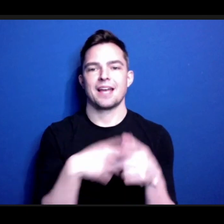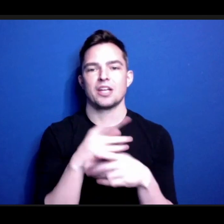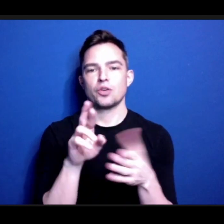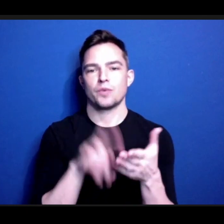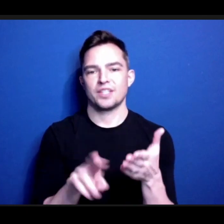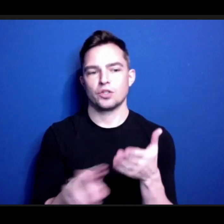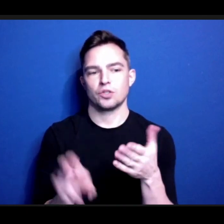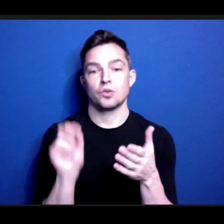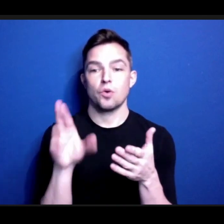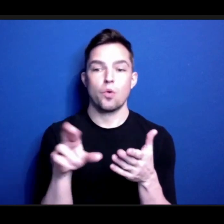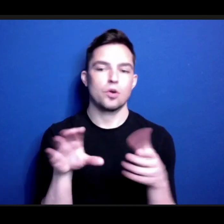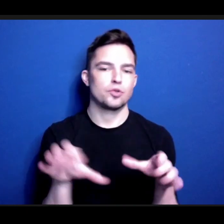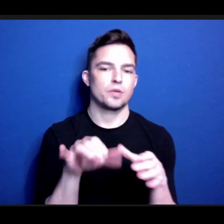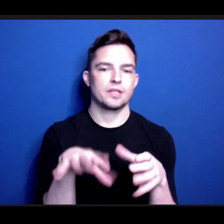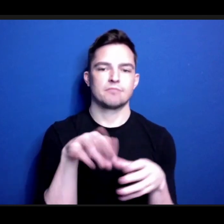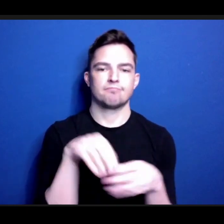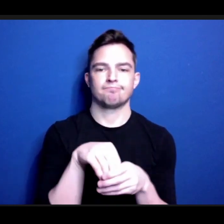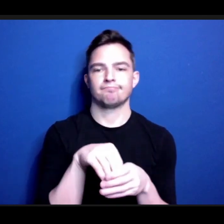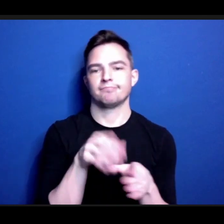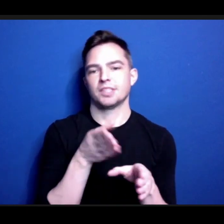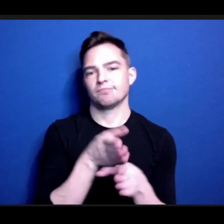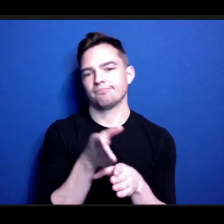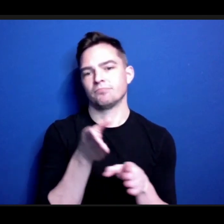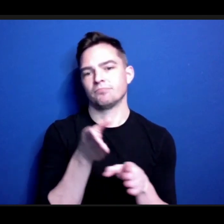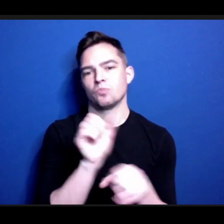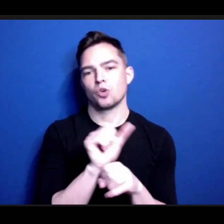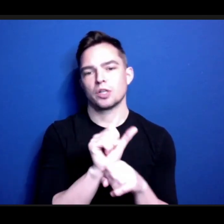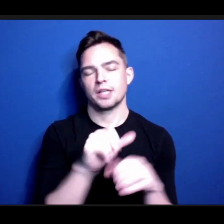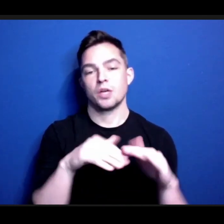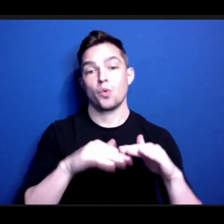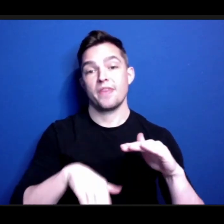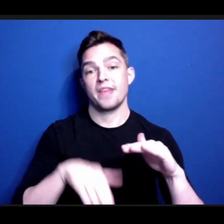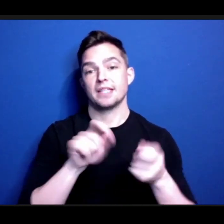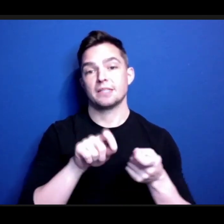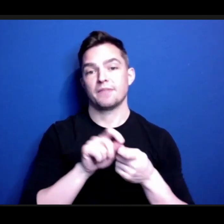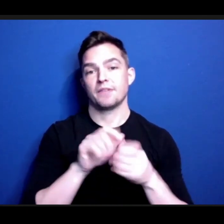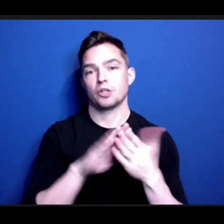or doing this type of work in a particular community. And I was wondering if you could